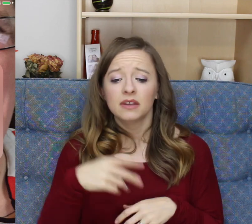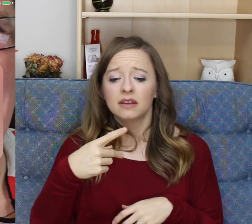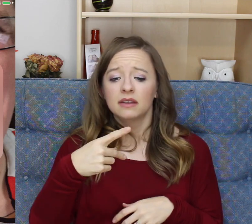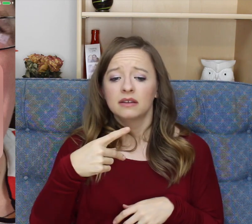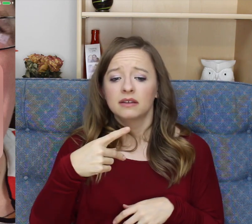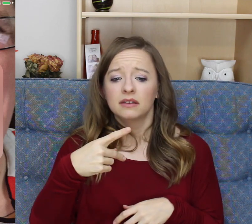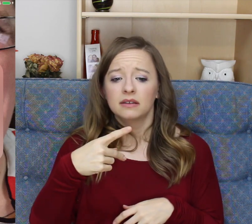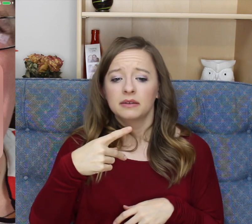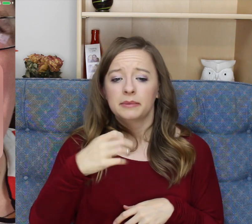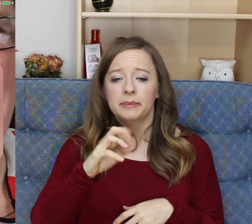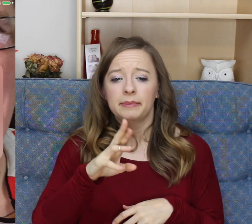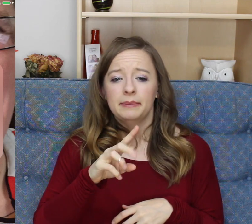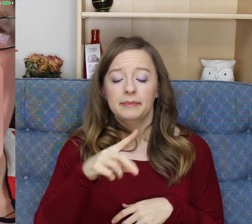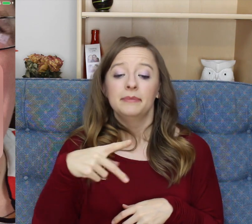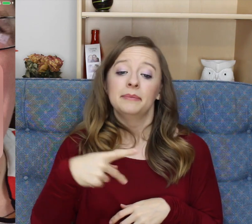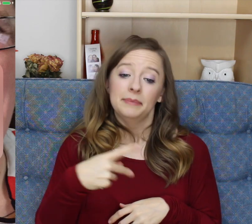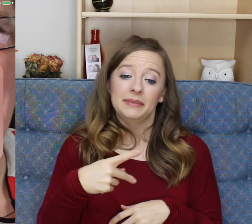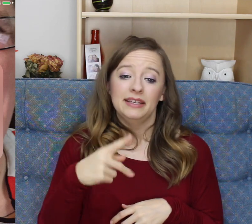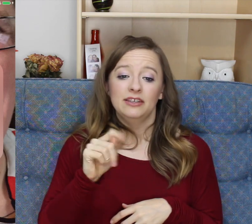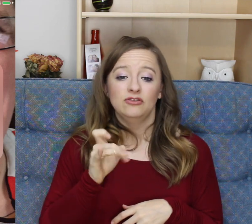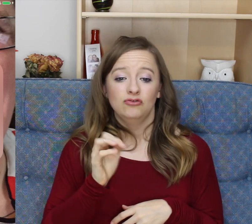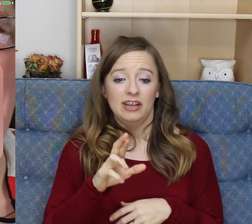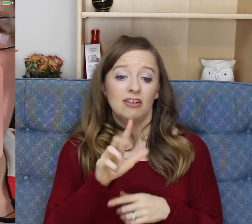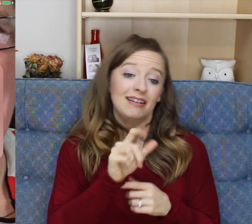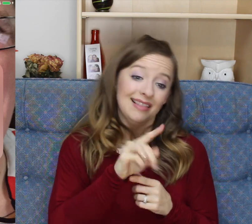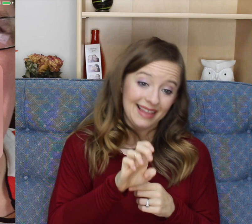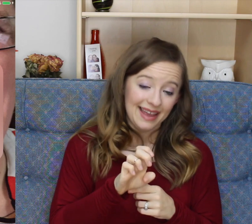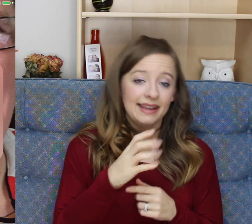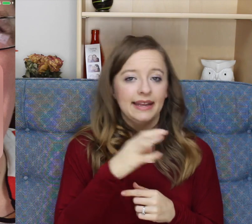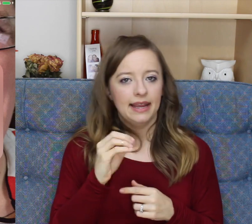just on the iPhone. P Tracker Lite and Clue are both period trackers.